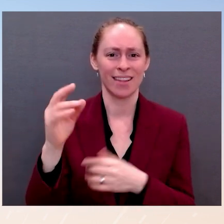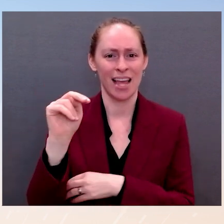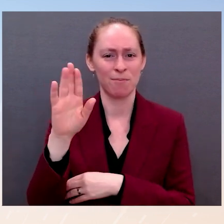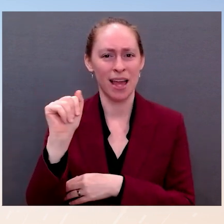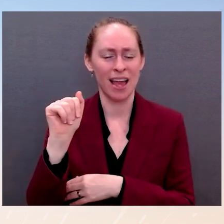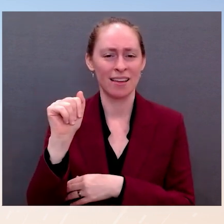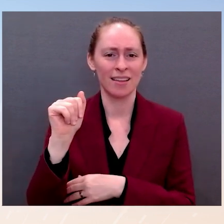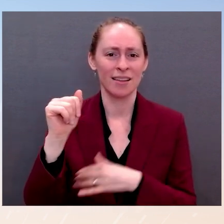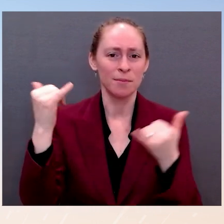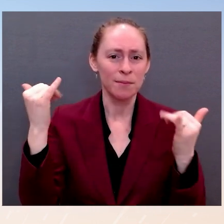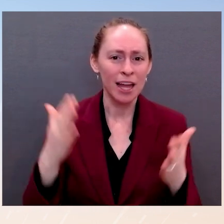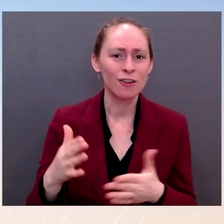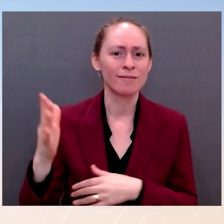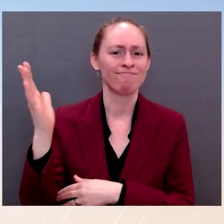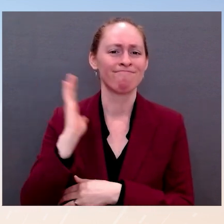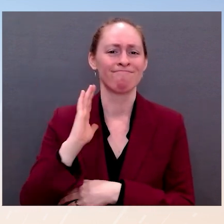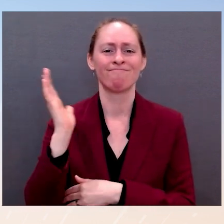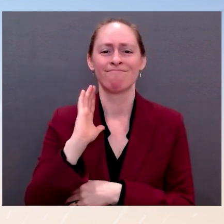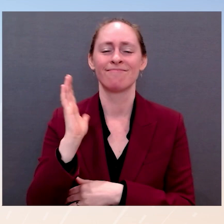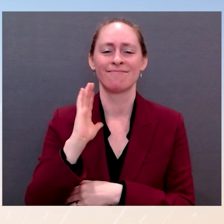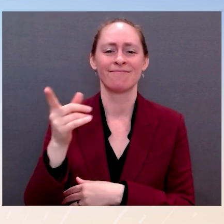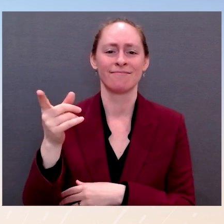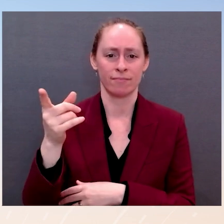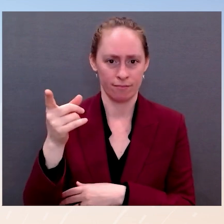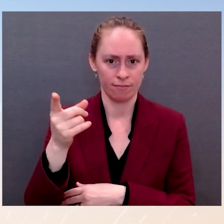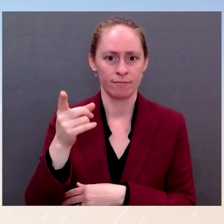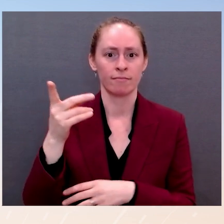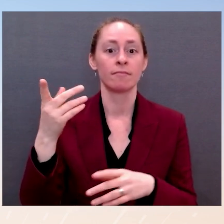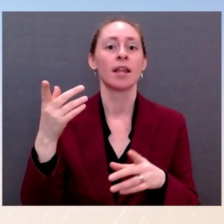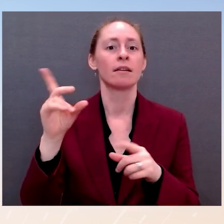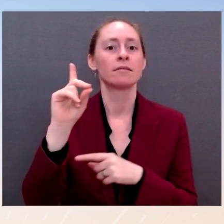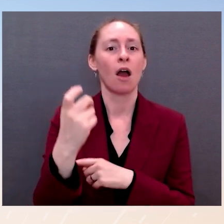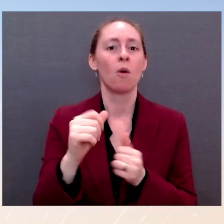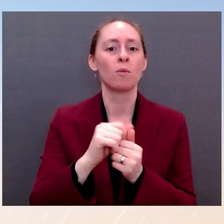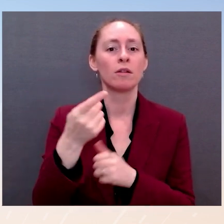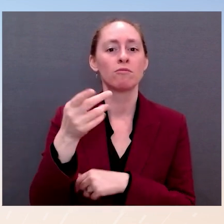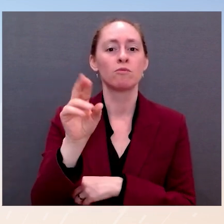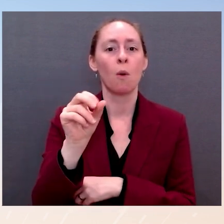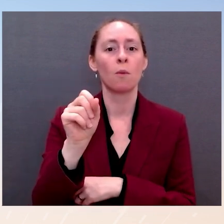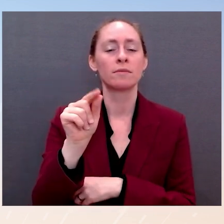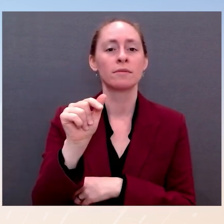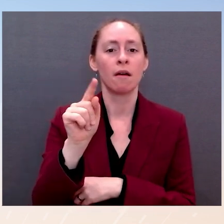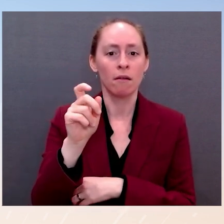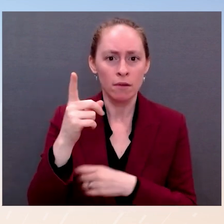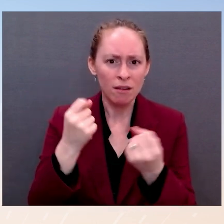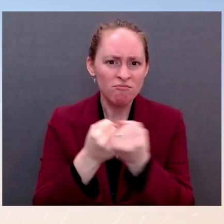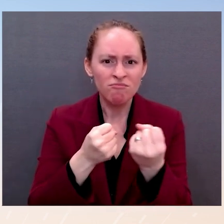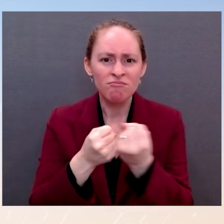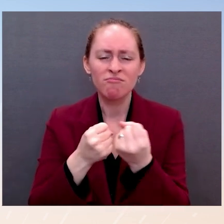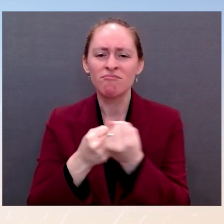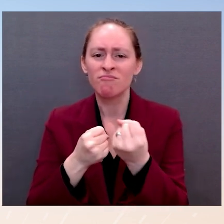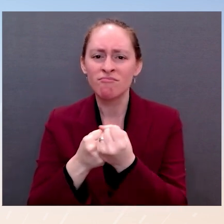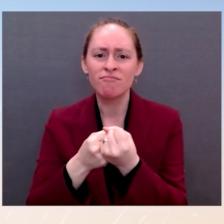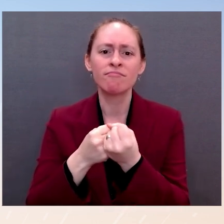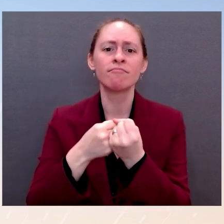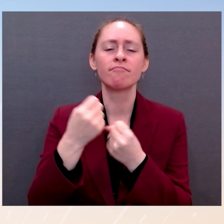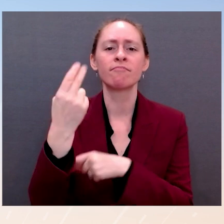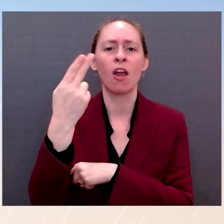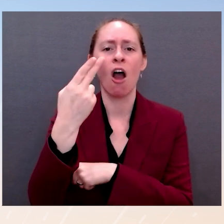of his generation prostate cancer advocate. Hall of Famer lead analyst returns for CBS